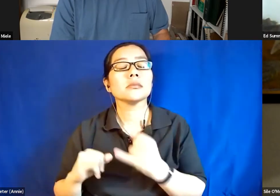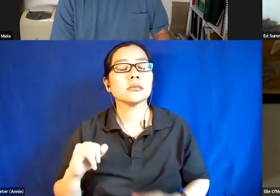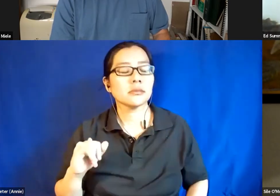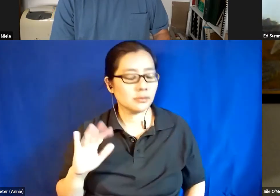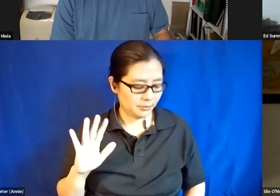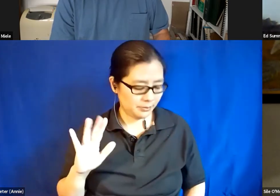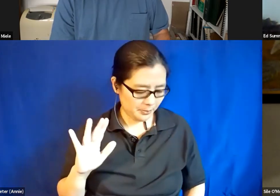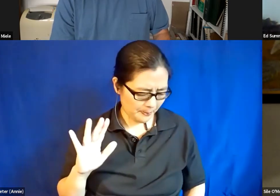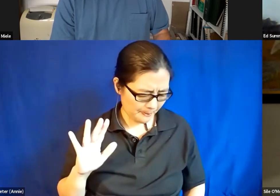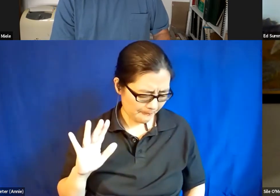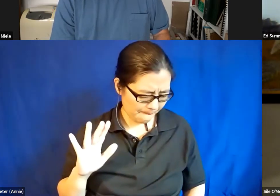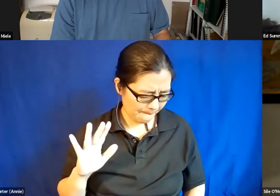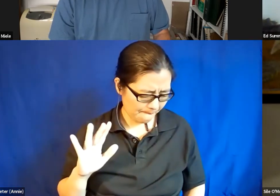I think comes up here is